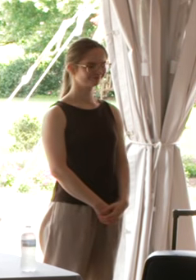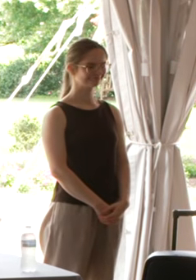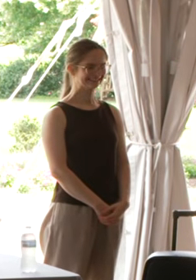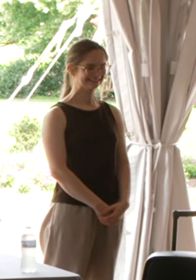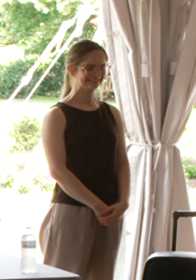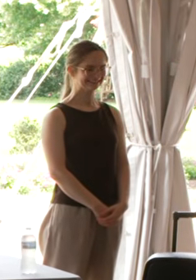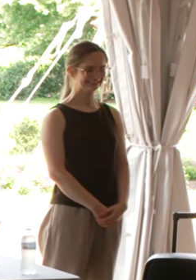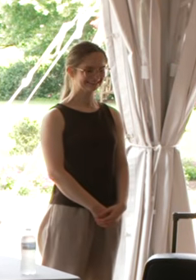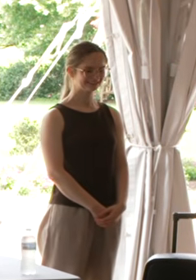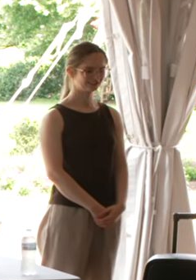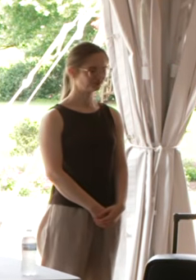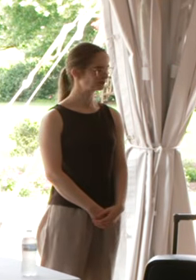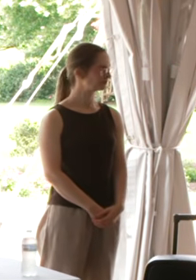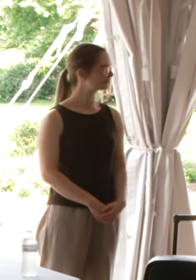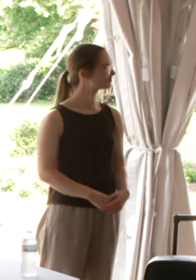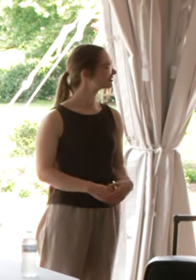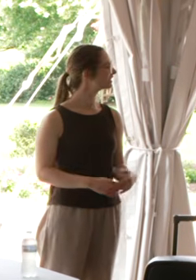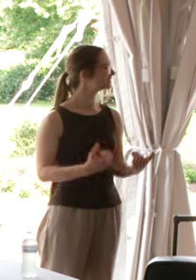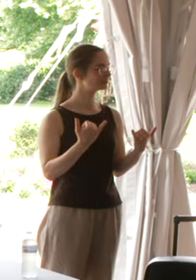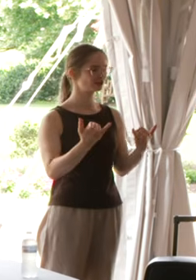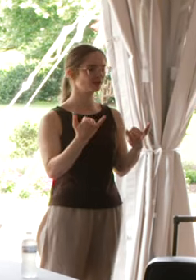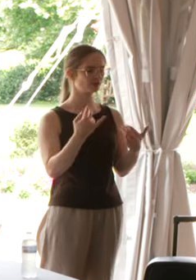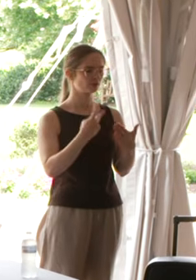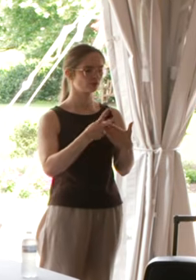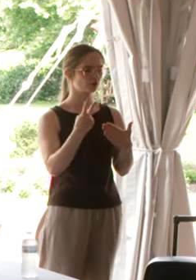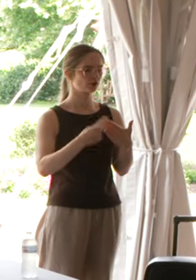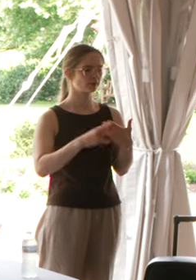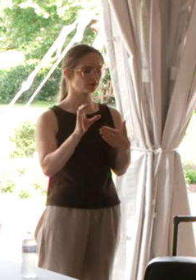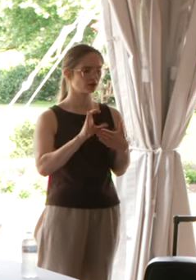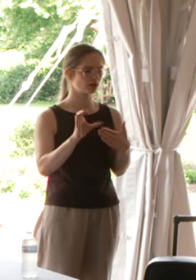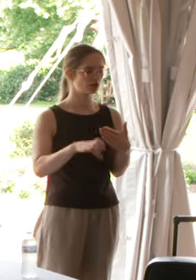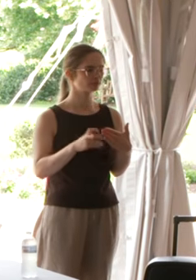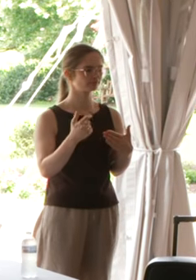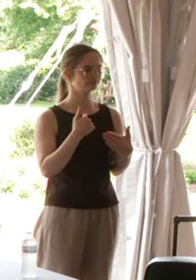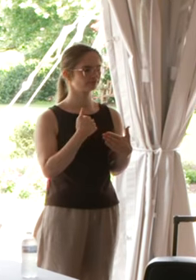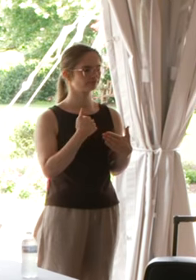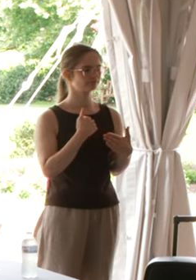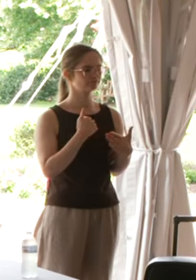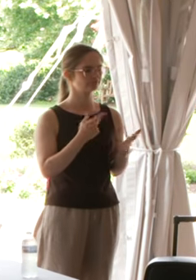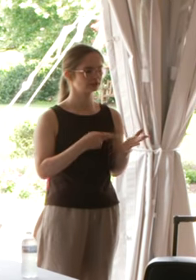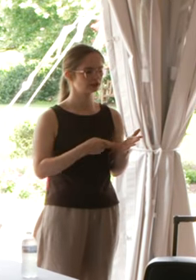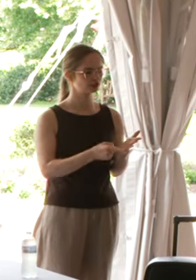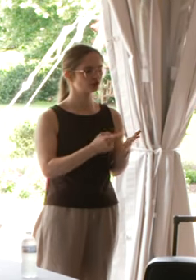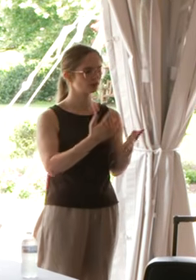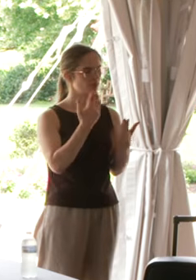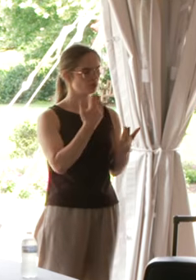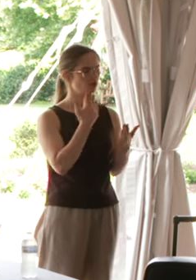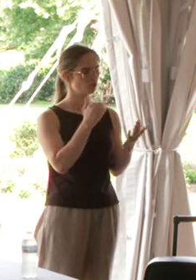As we conclude today's program, I want to extend my sincere thanks to everyone for coming and all